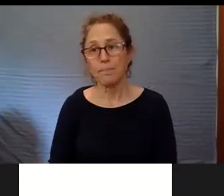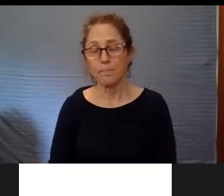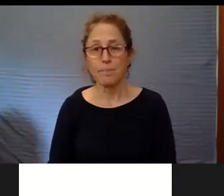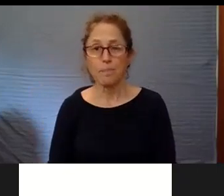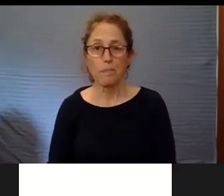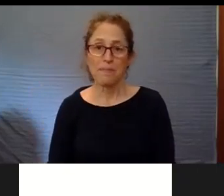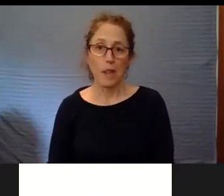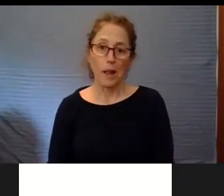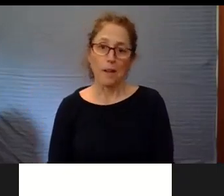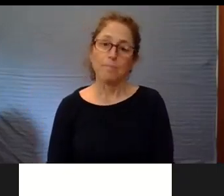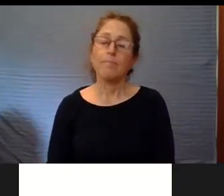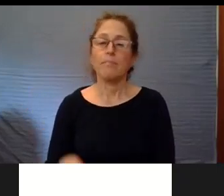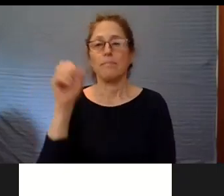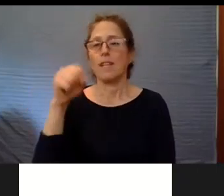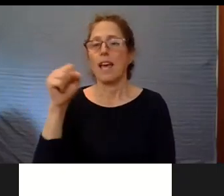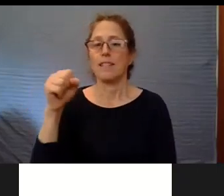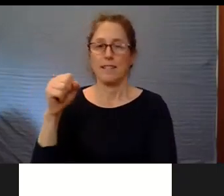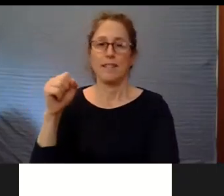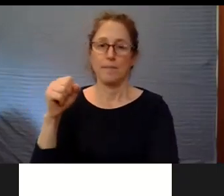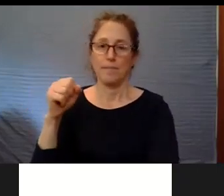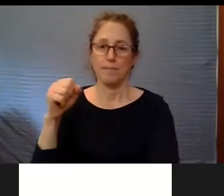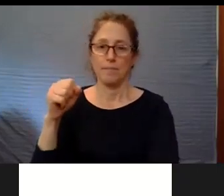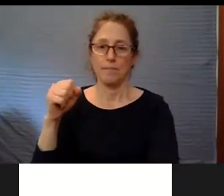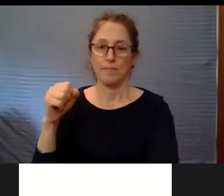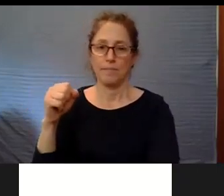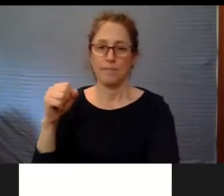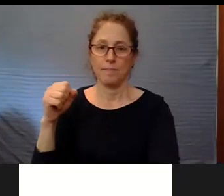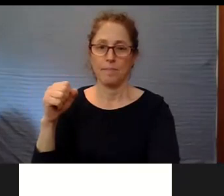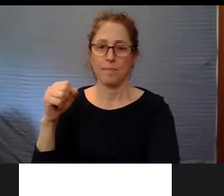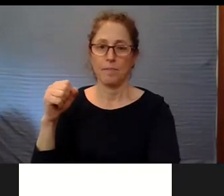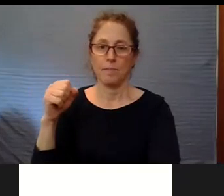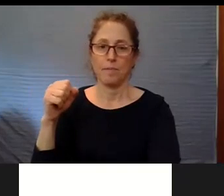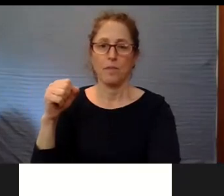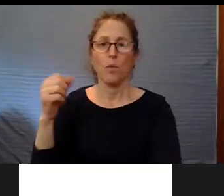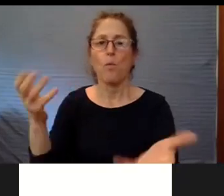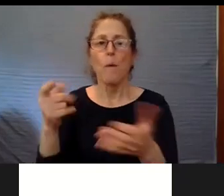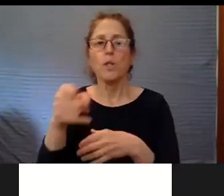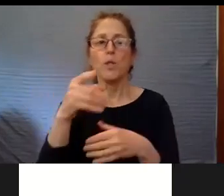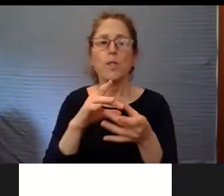Yeah. Absolutely. Completely agree. What would you say to someone who was posting this kind of stuff?